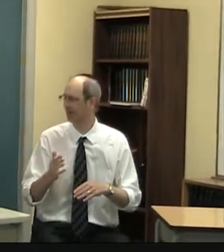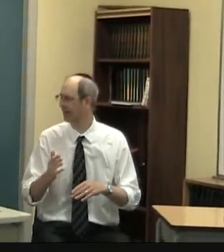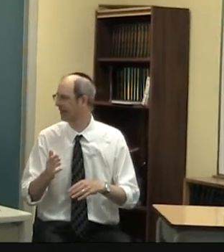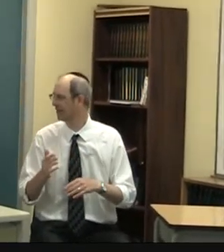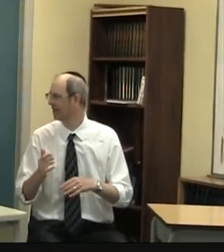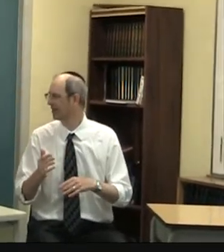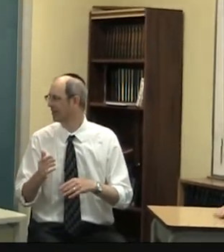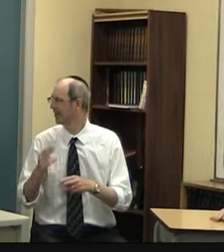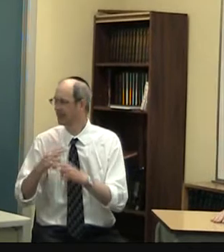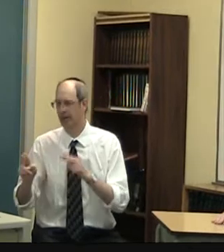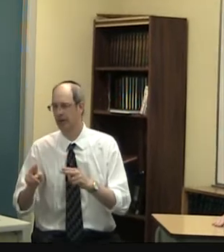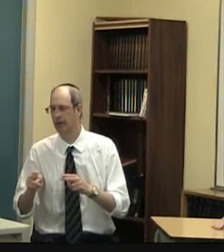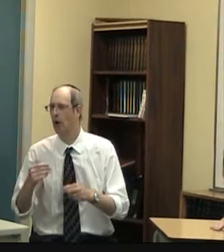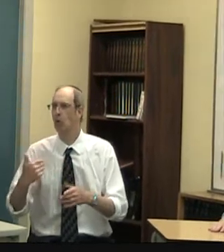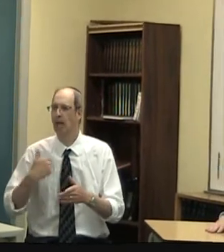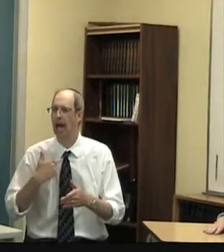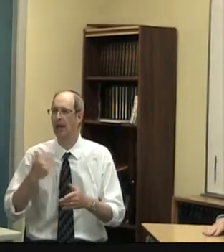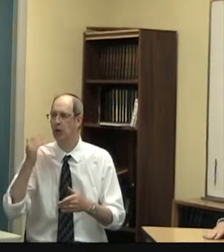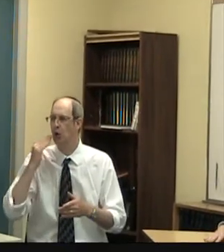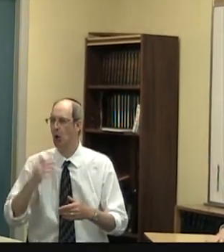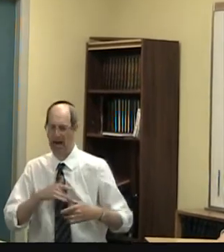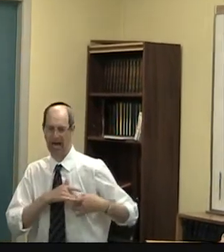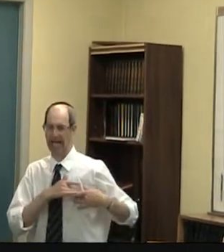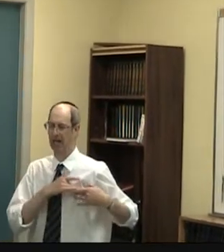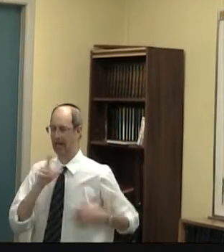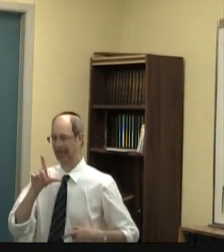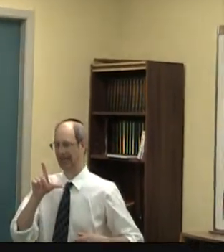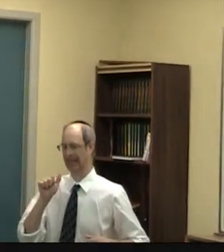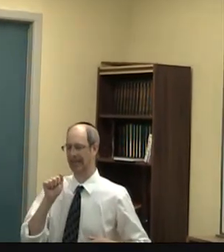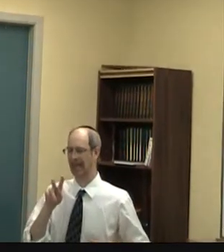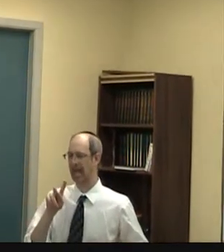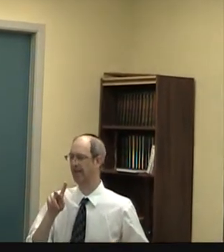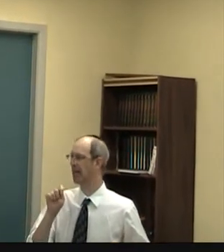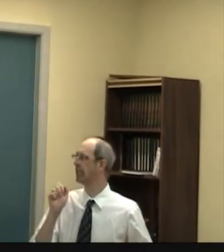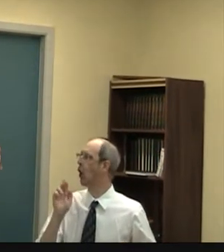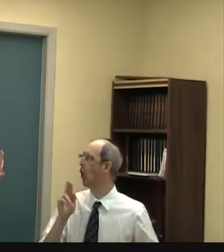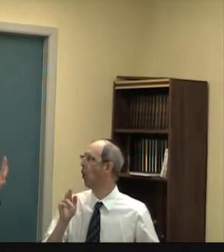Cut it joke we had you know these late to her kids were hanging around to run her right very interesting luther kids